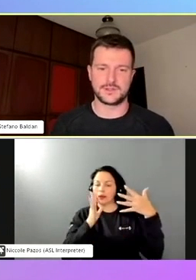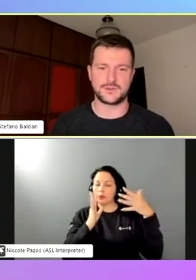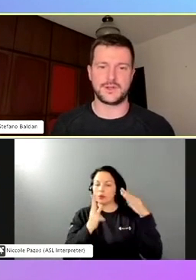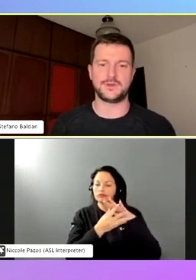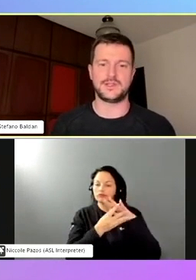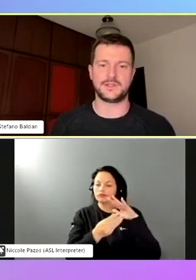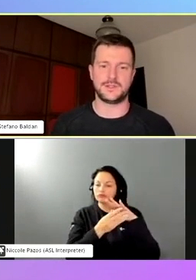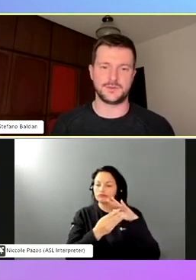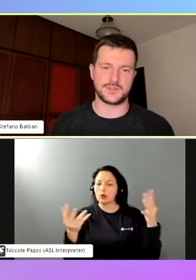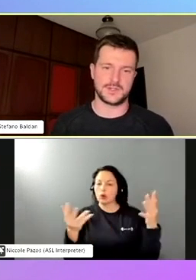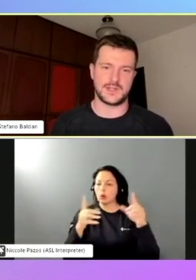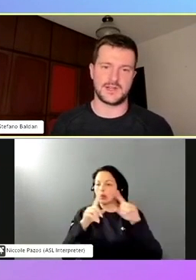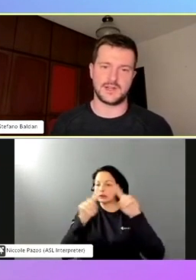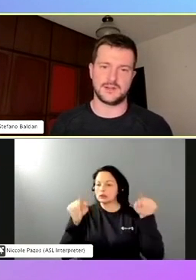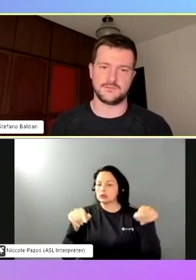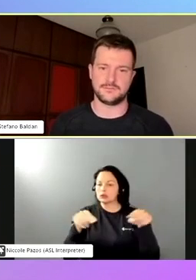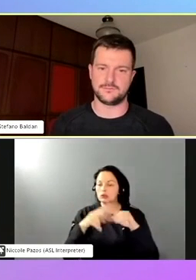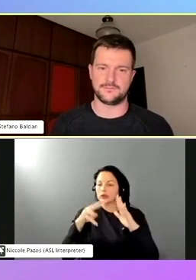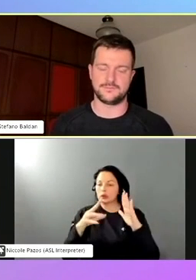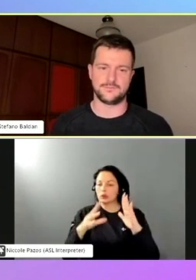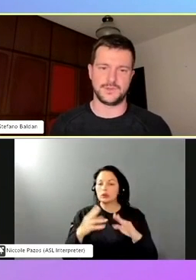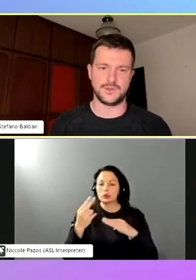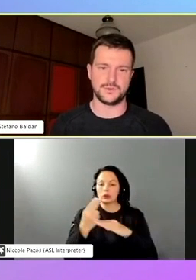there is a list of the same widgets ordered